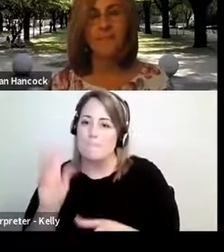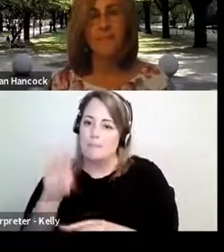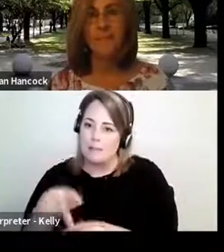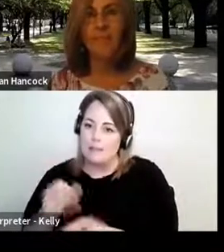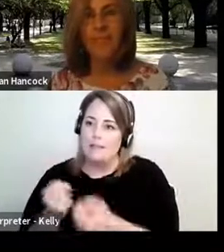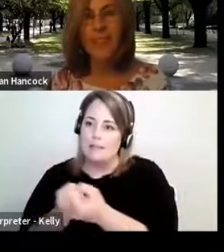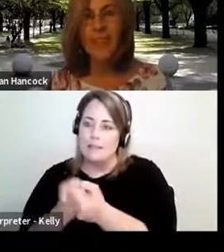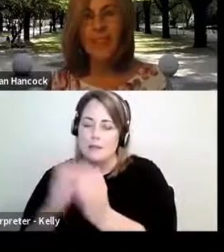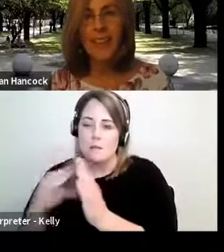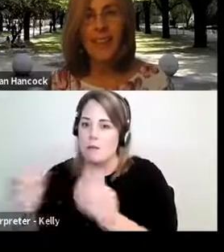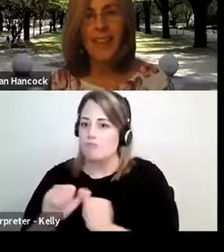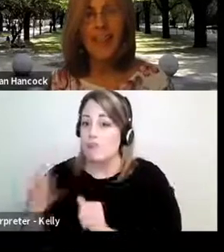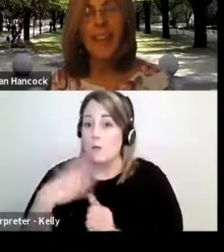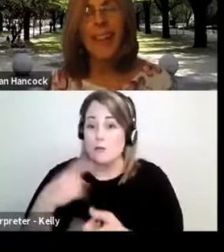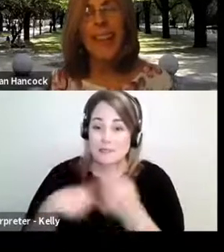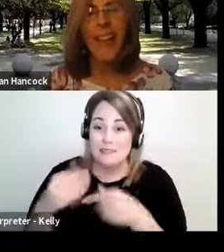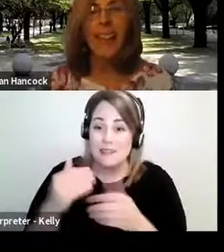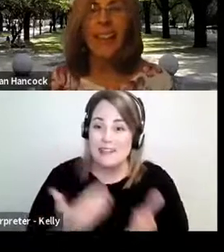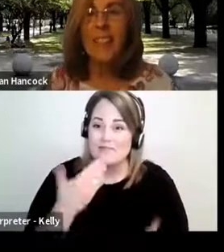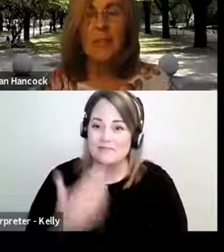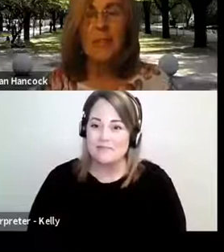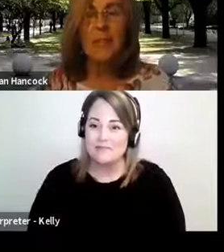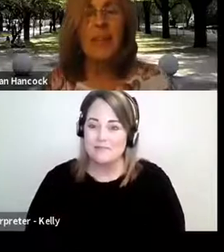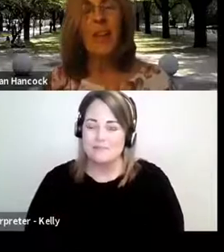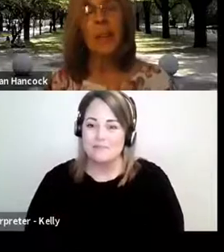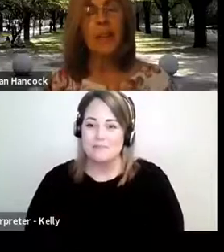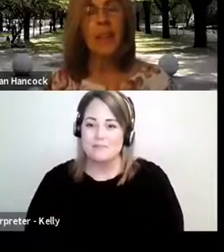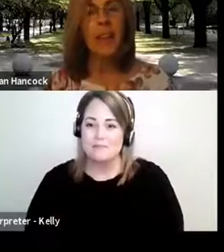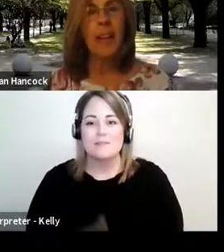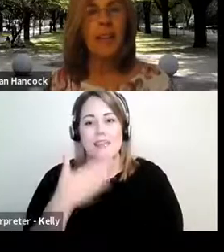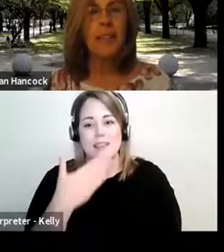So I want you to explain that now please. SUSAN: Thank you, Debbie. So hello everyone. So,